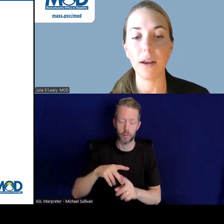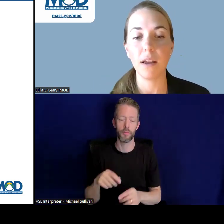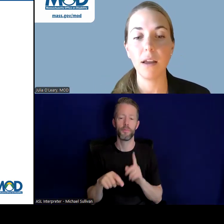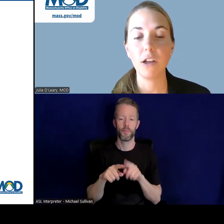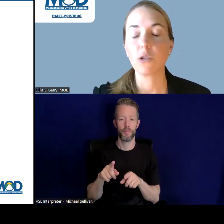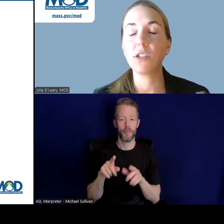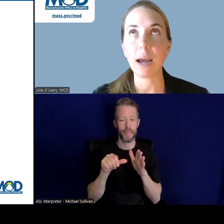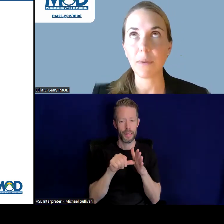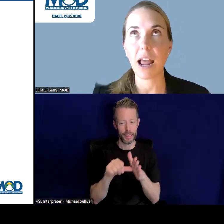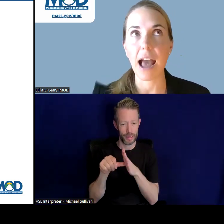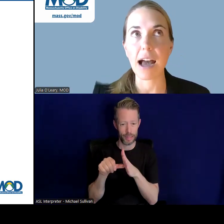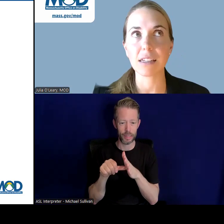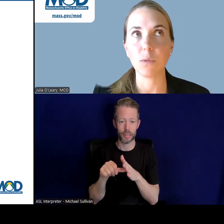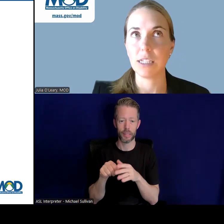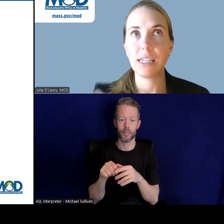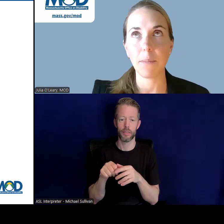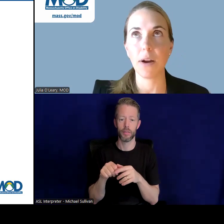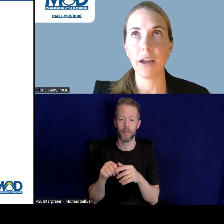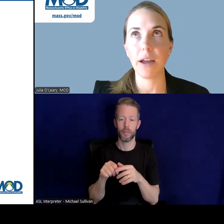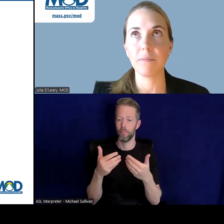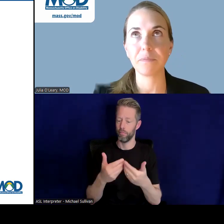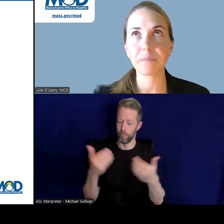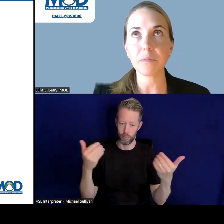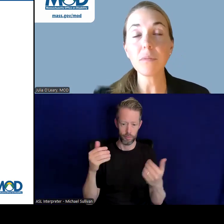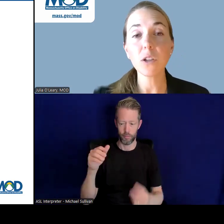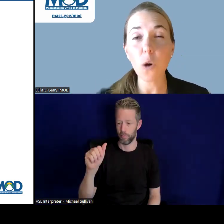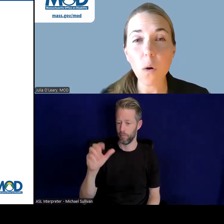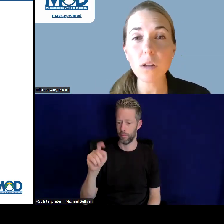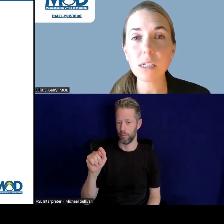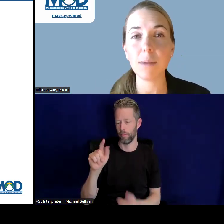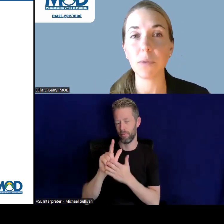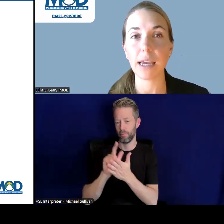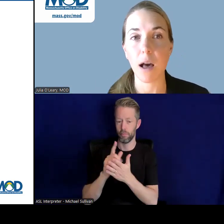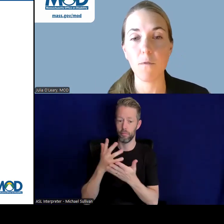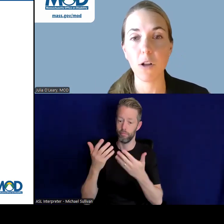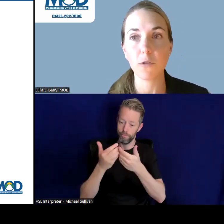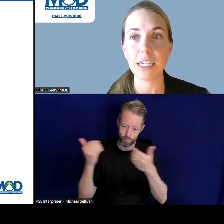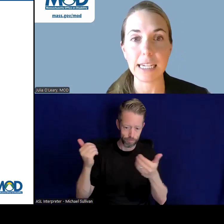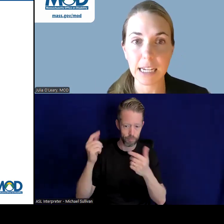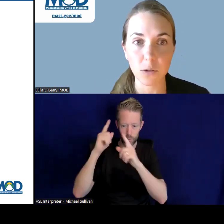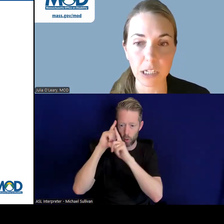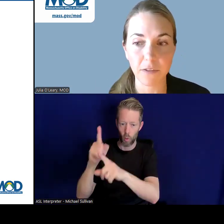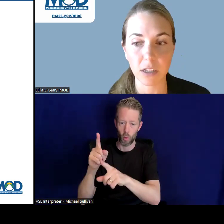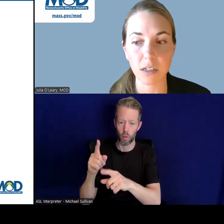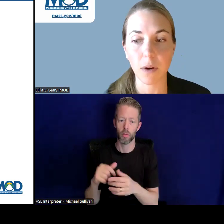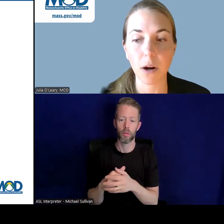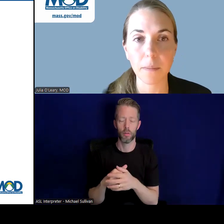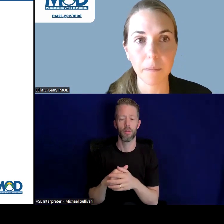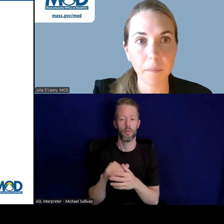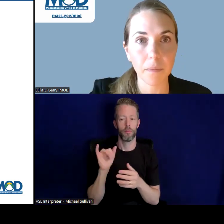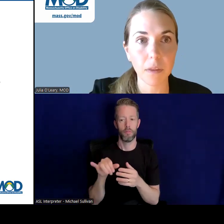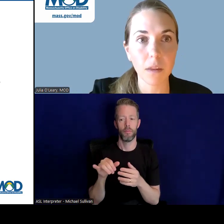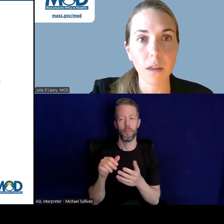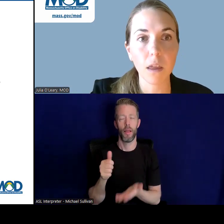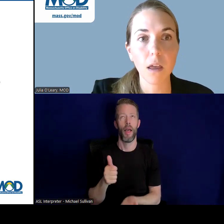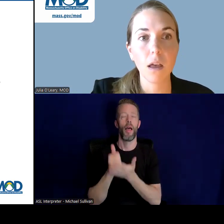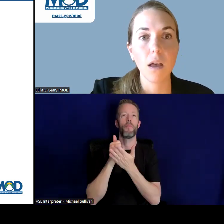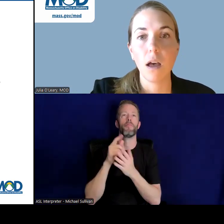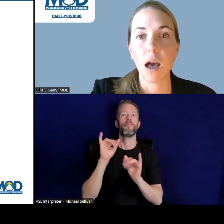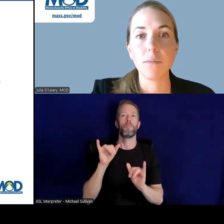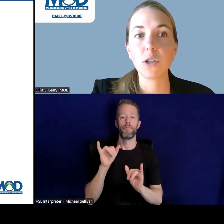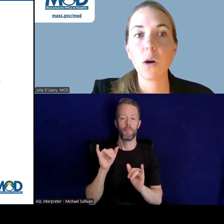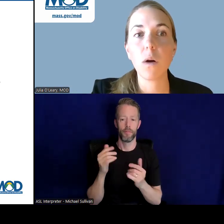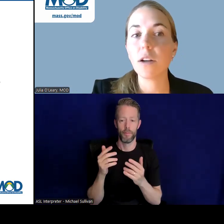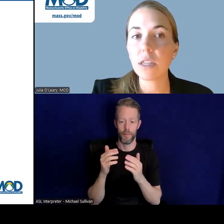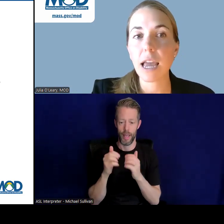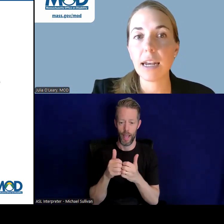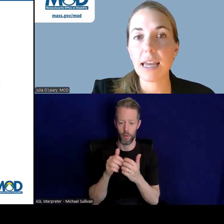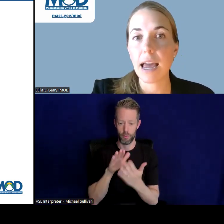But keeping in mind that these are two separate sort of separate acts with separate goals, can be really helpful for teasing those differences apart.